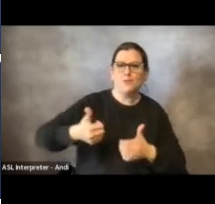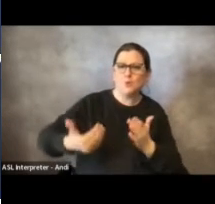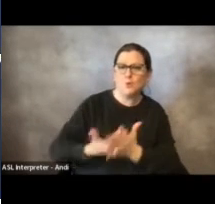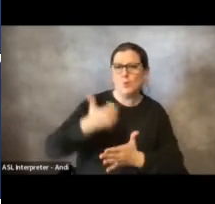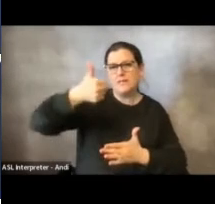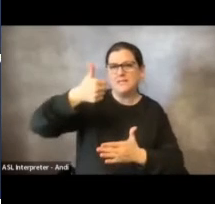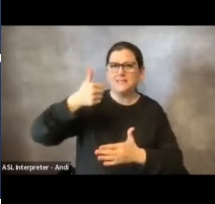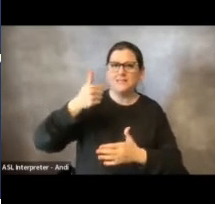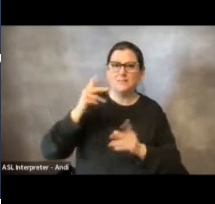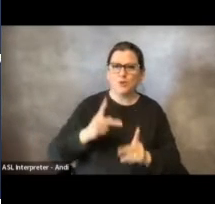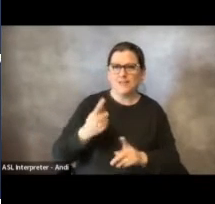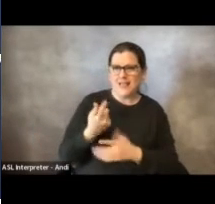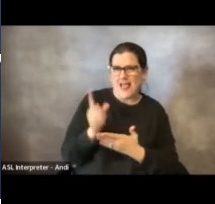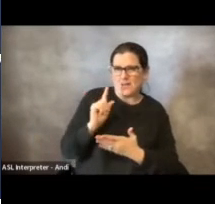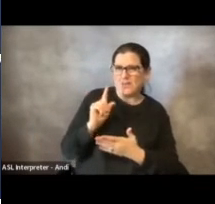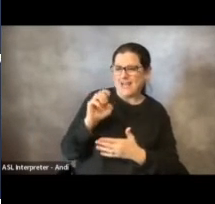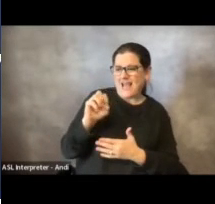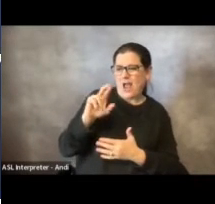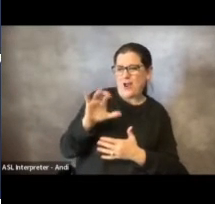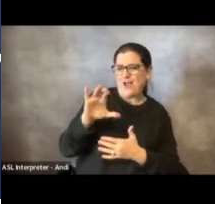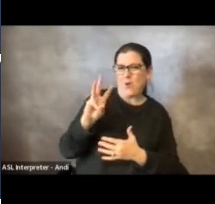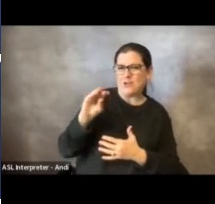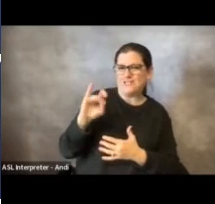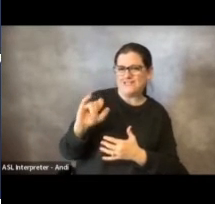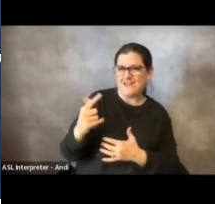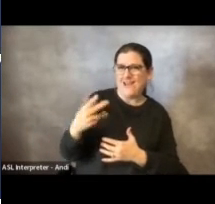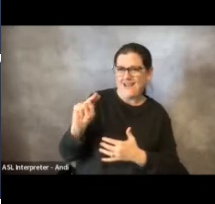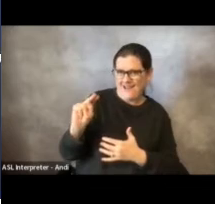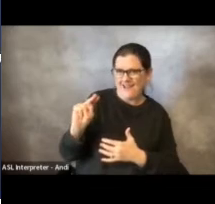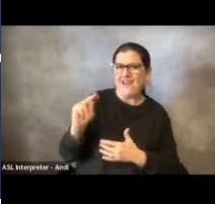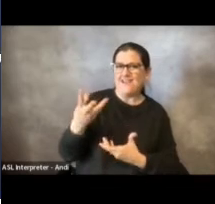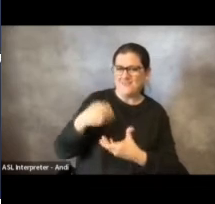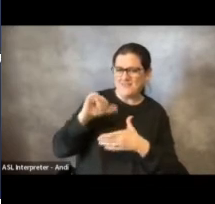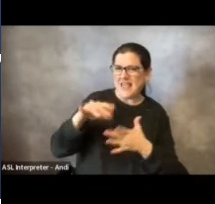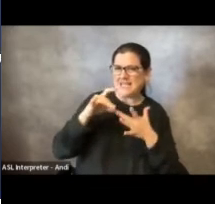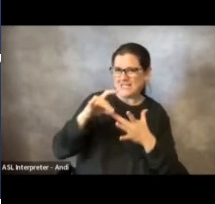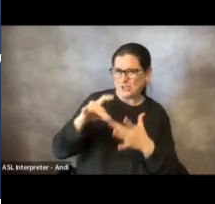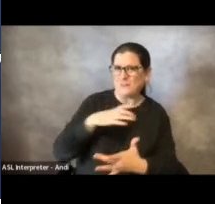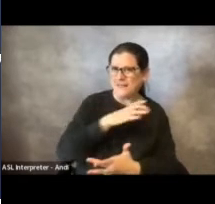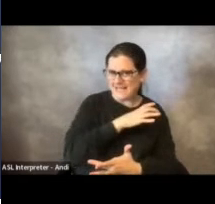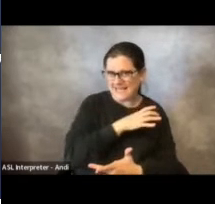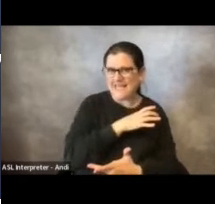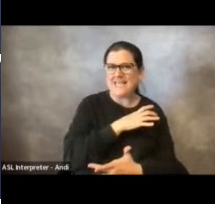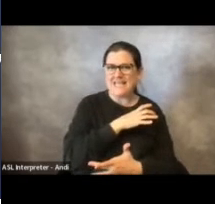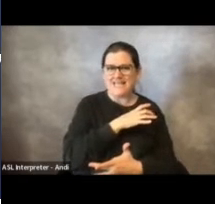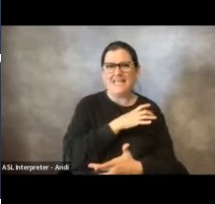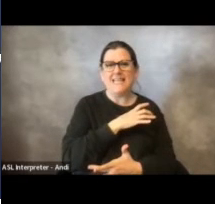last week, Eric Washington to the the LINK Center steering committee. But LINK, the steering committee is made up of